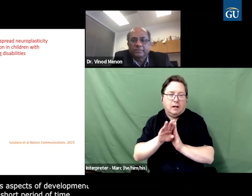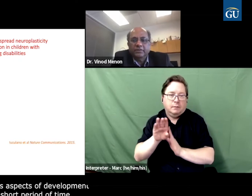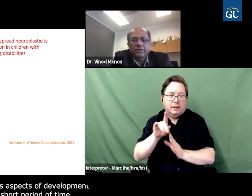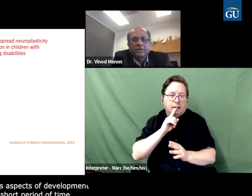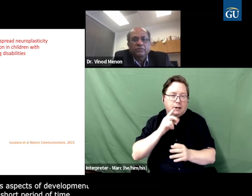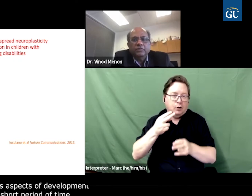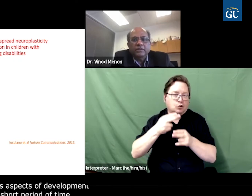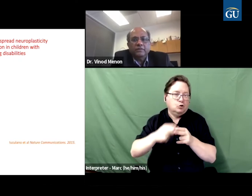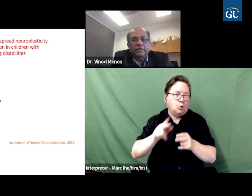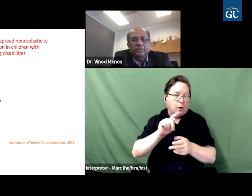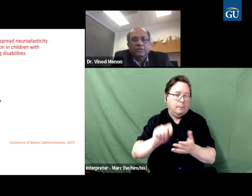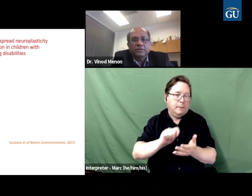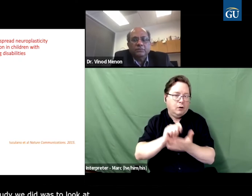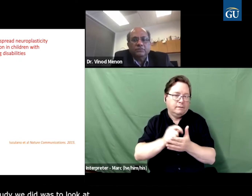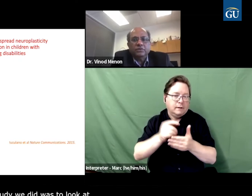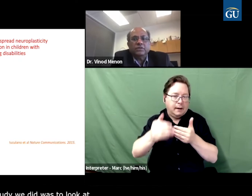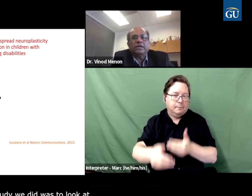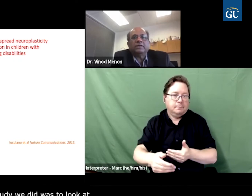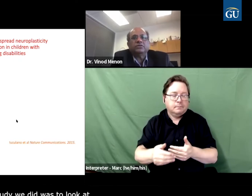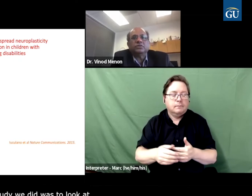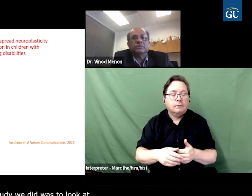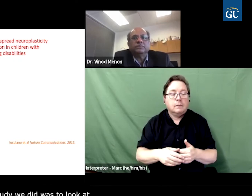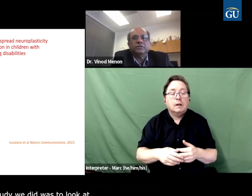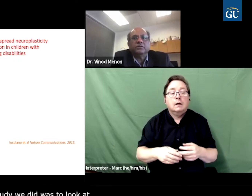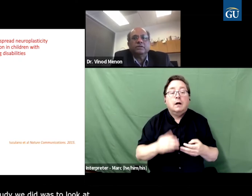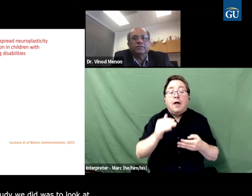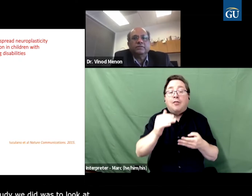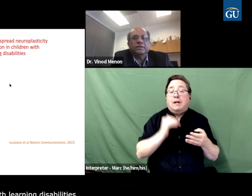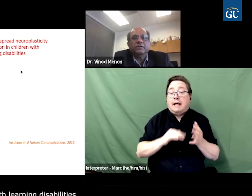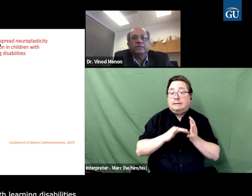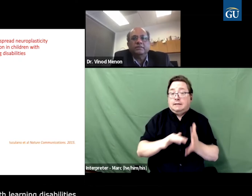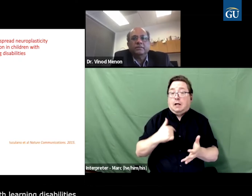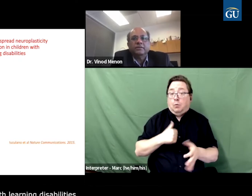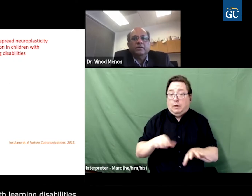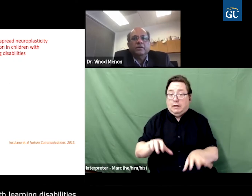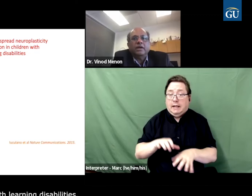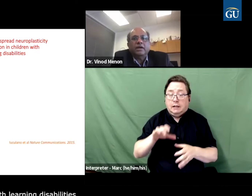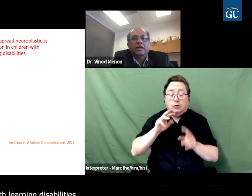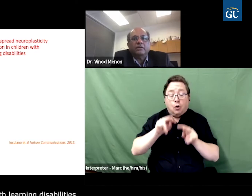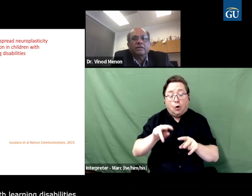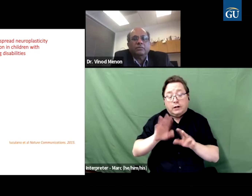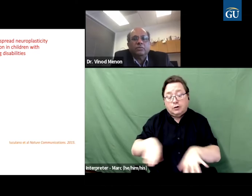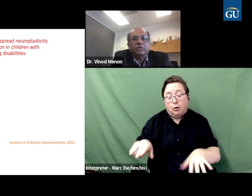period of time so the next study we did was to look at